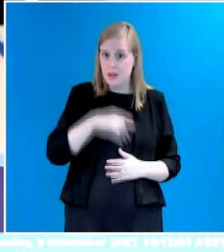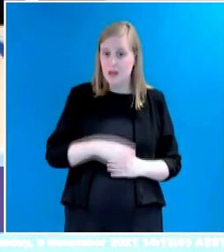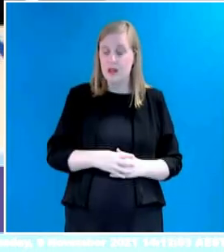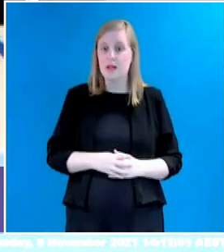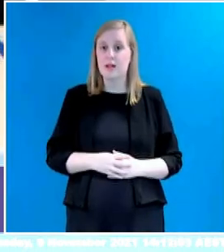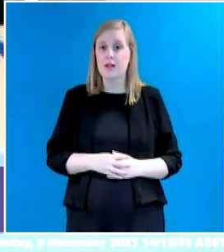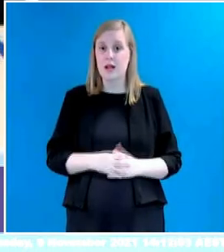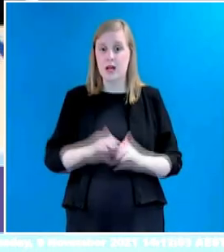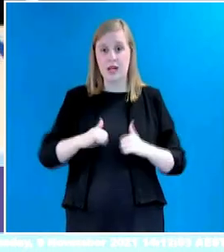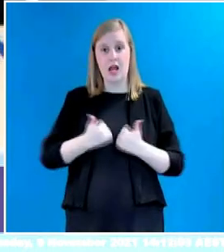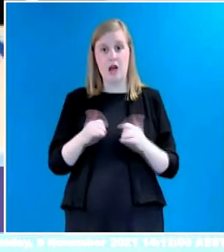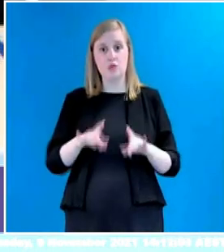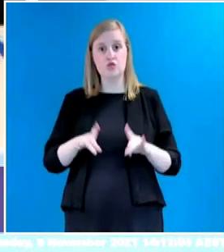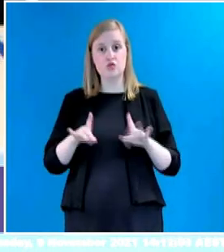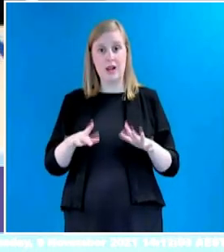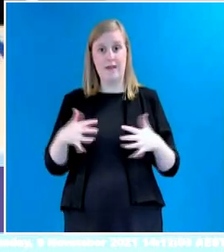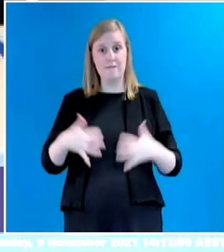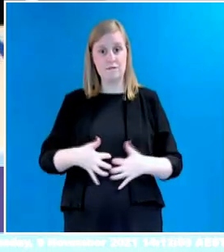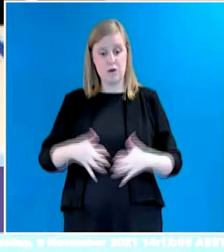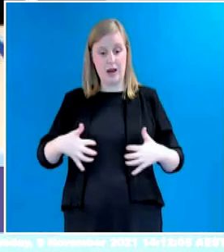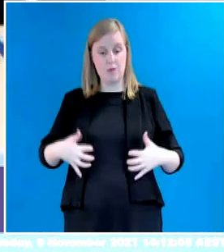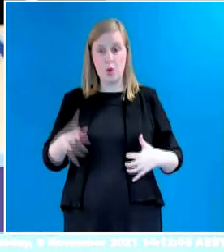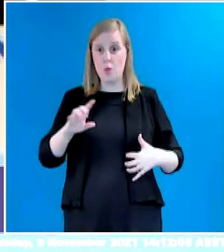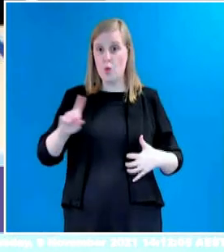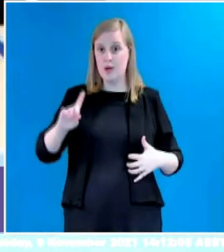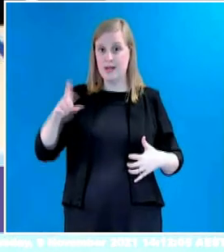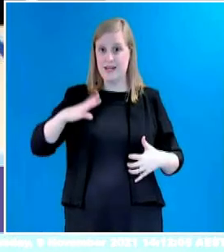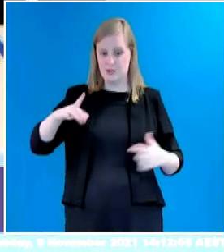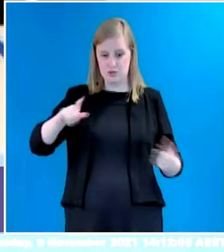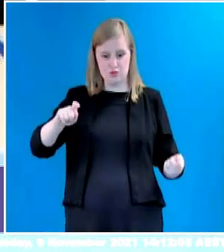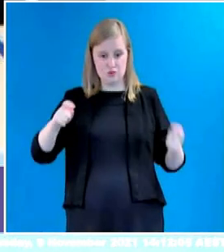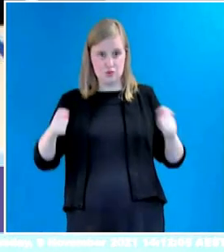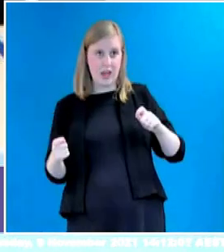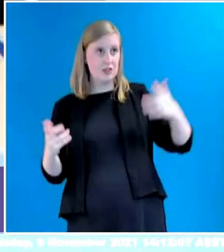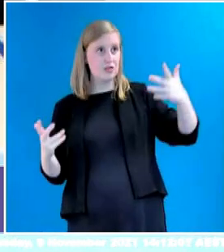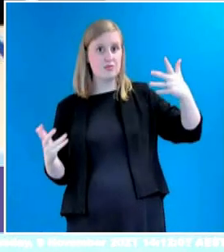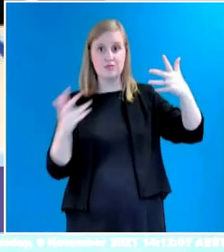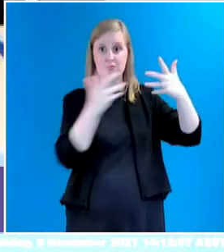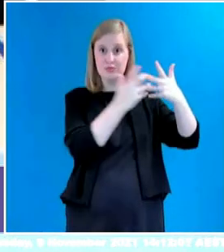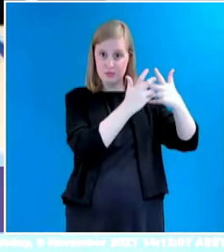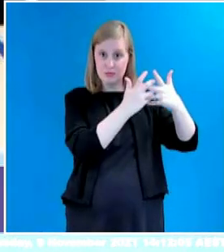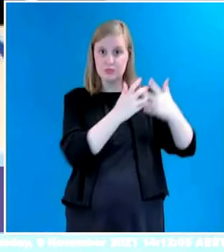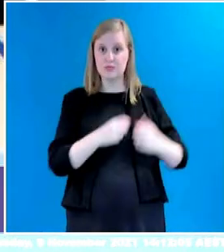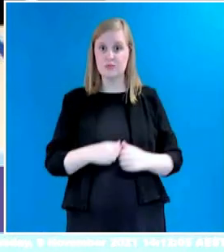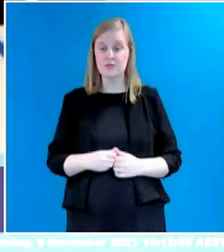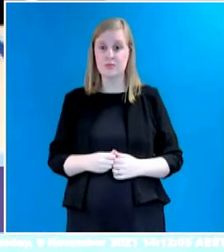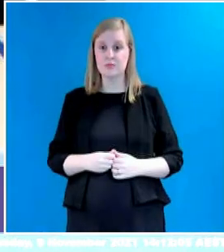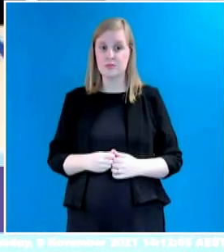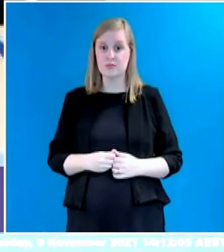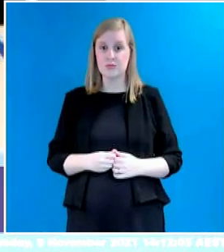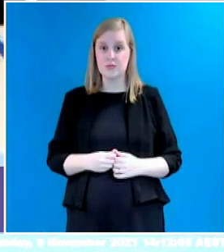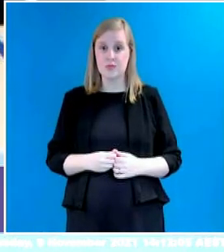we generally have a policy that prior to ratification, Australia has in place